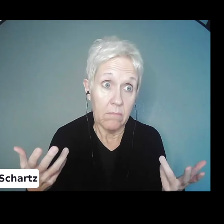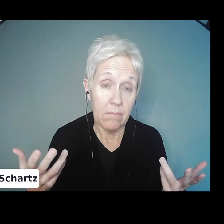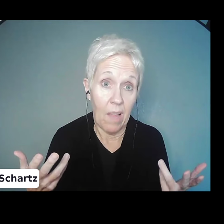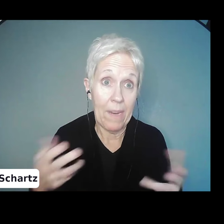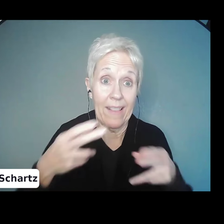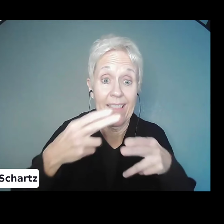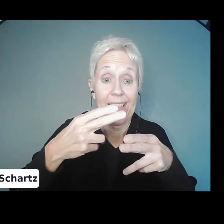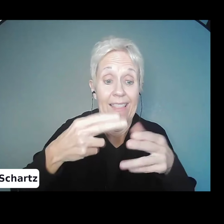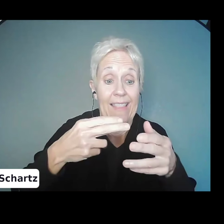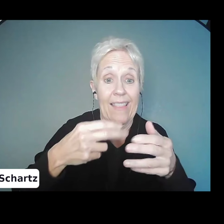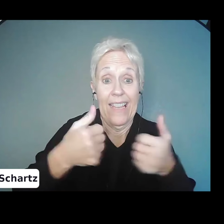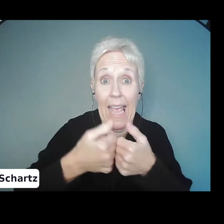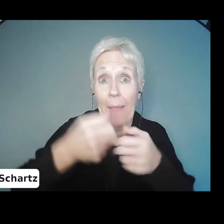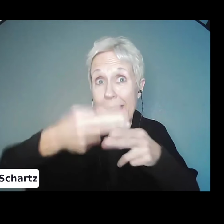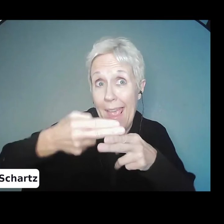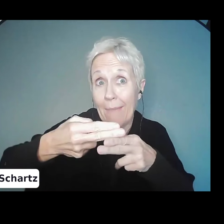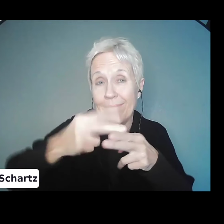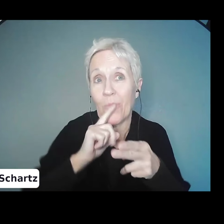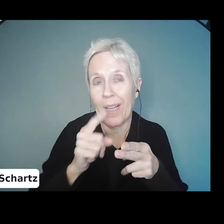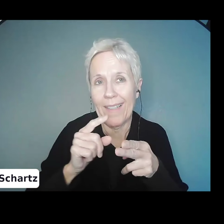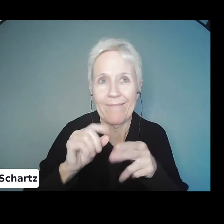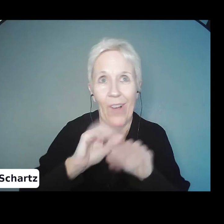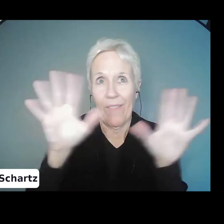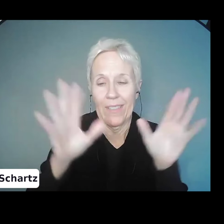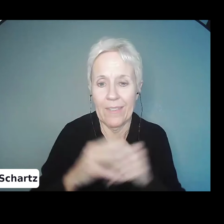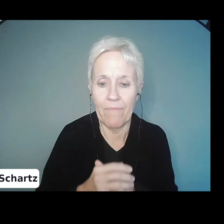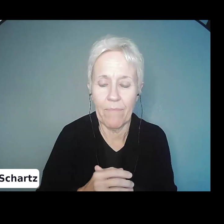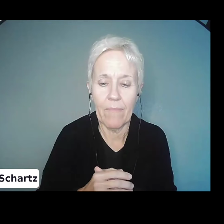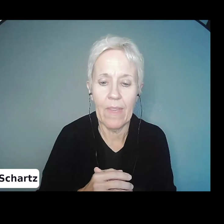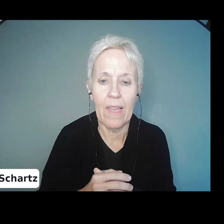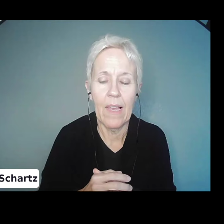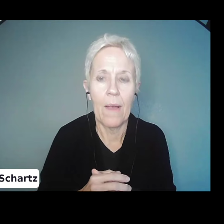There are dice involved because there are, monster, it's dungeons and dragons.